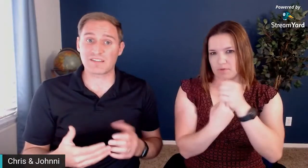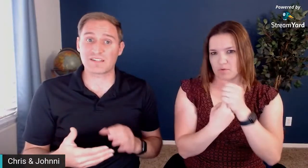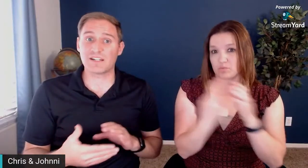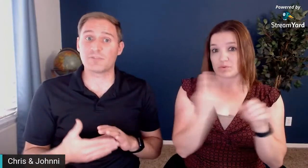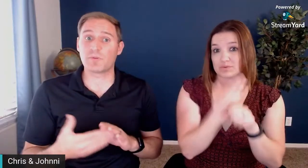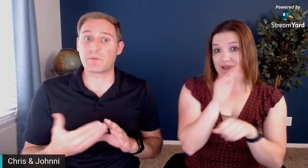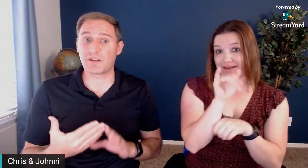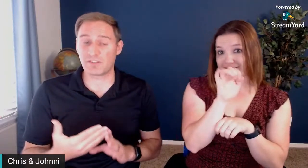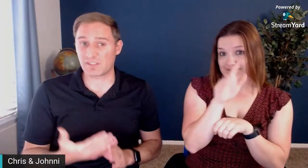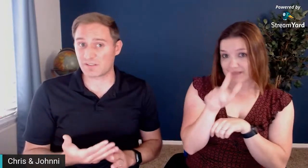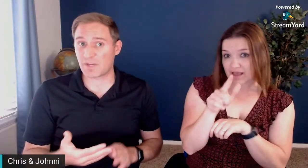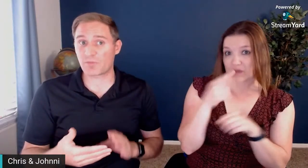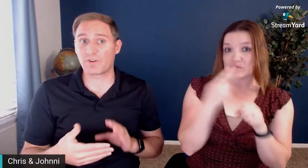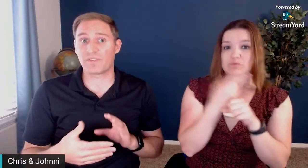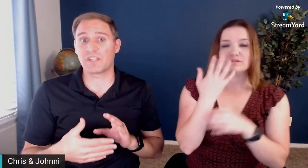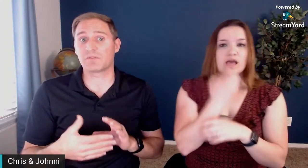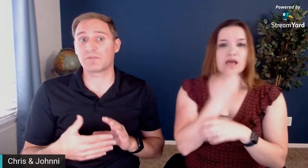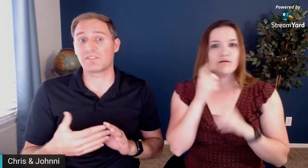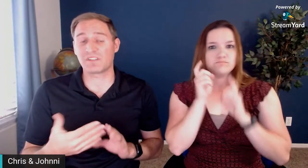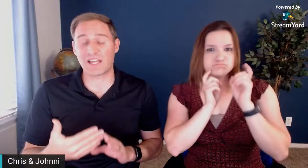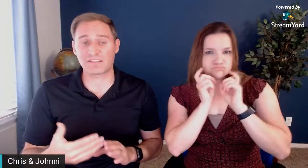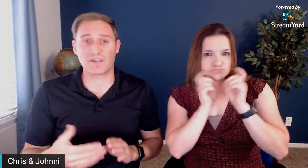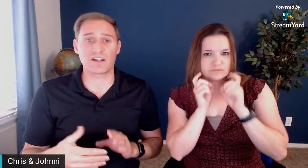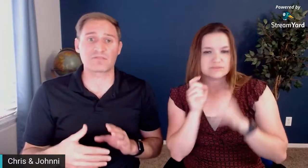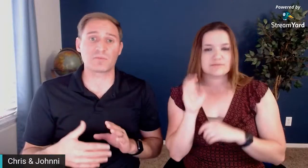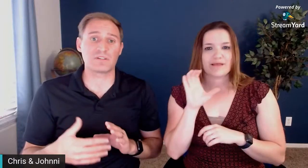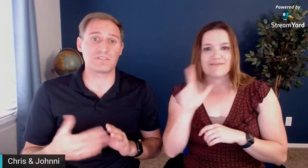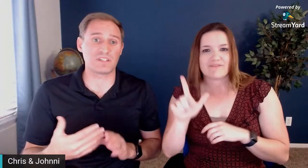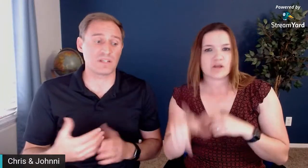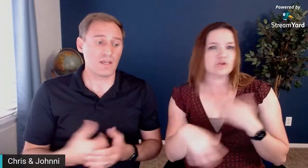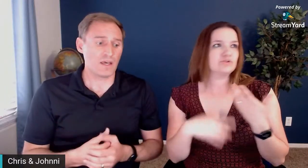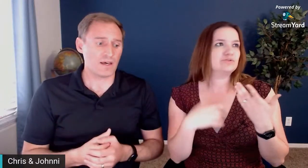asl we'll be using some mouth morphemes we'll be using classifiers we'll be using